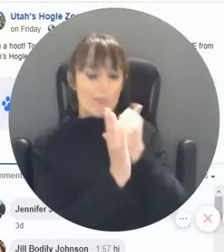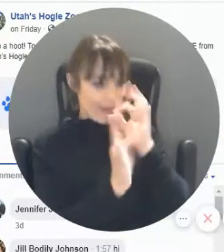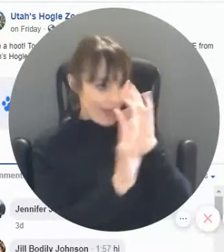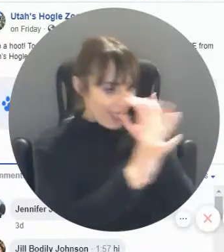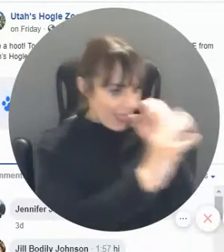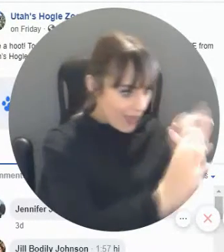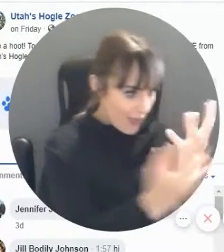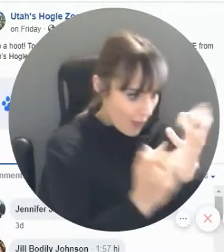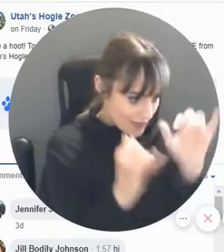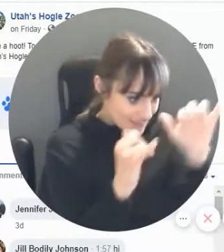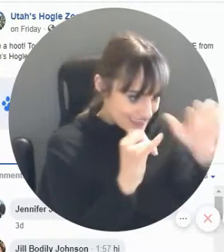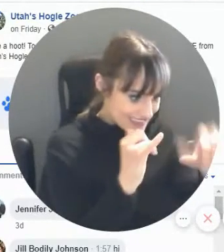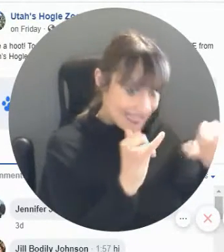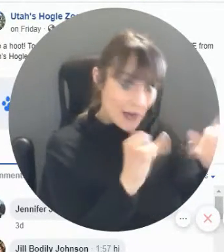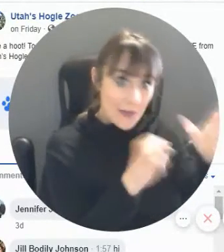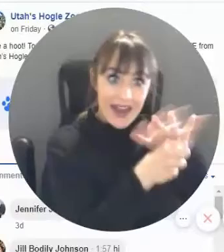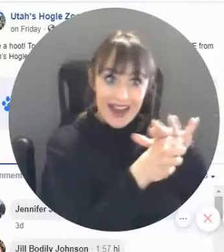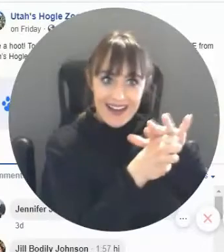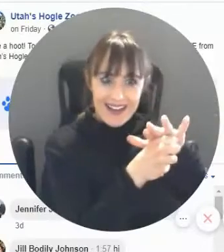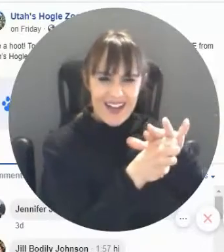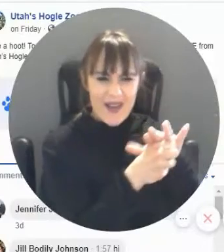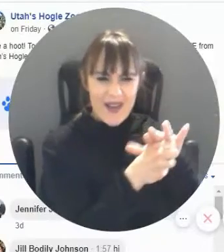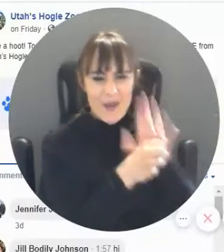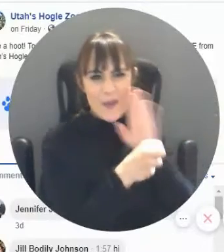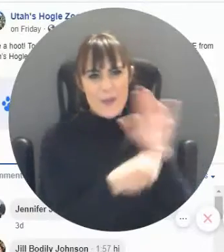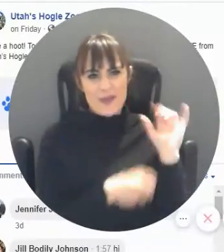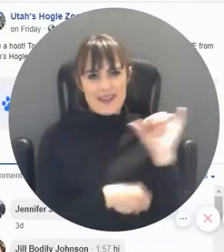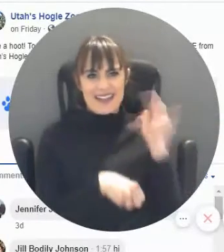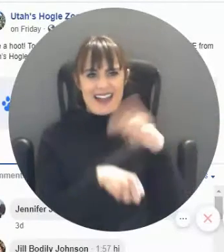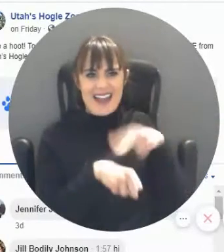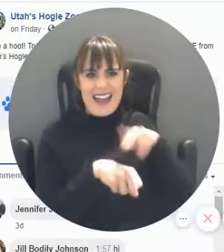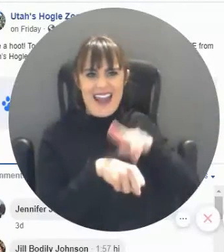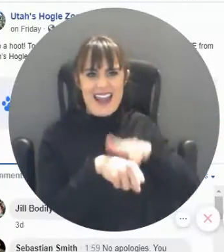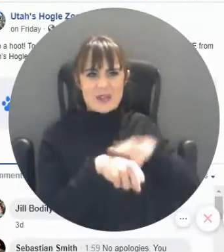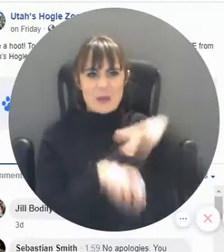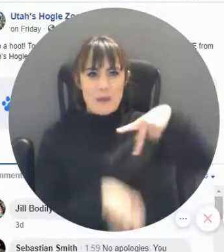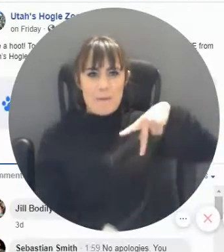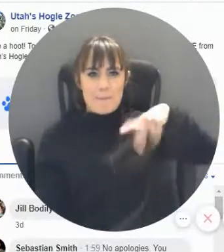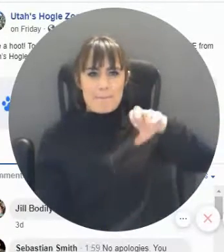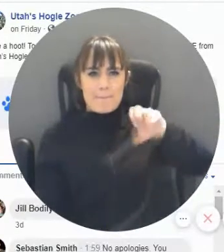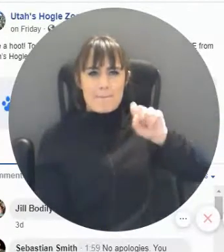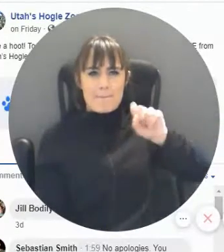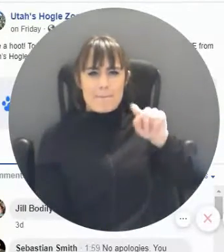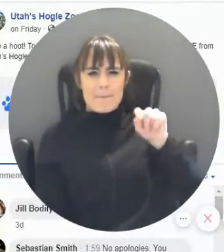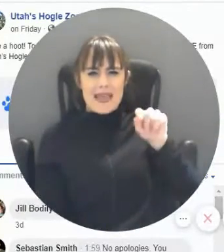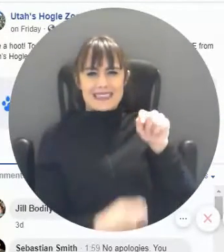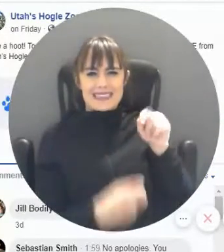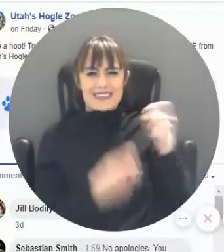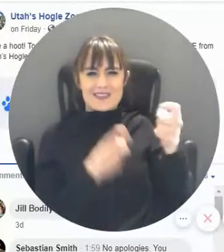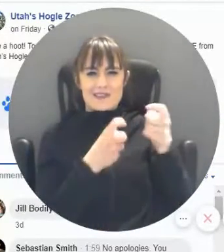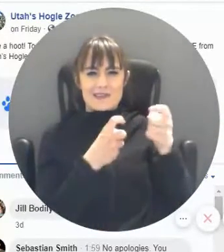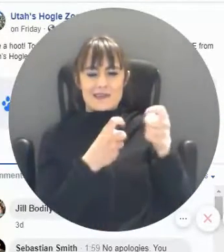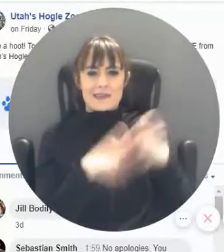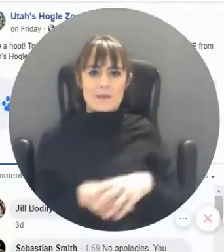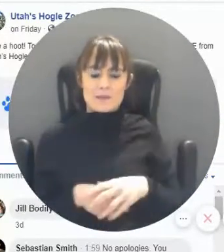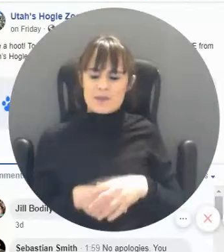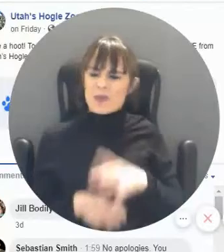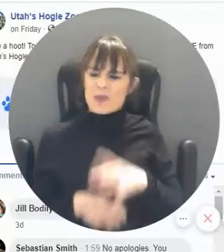be like natural pest control. (Other voice): So what is the consistency of it? What does it feel like? Autumn: So, it definitely feels wet.